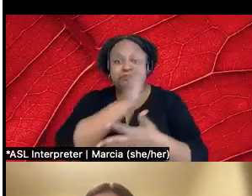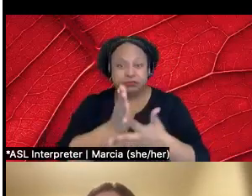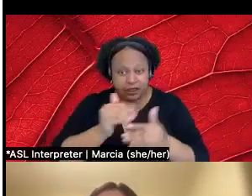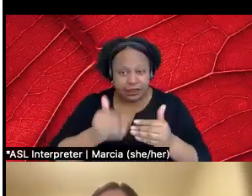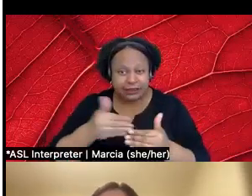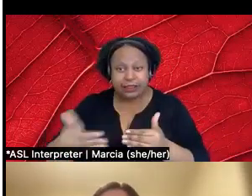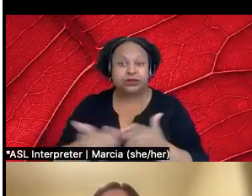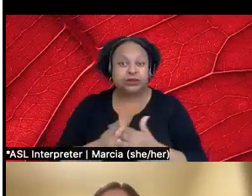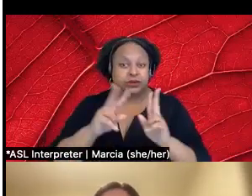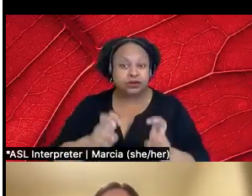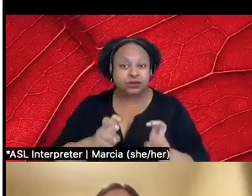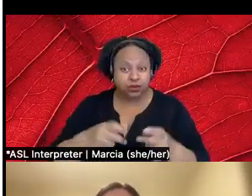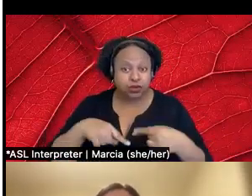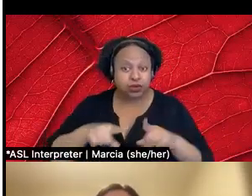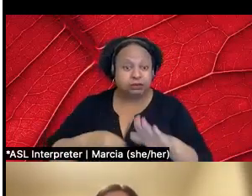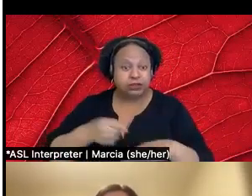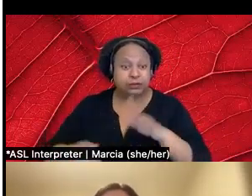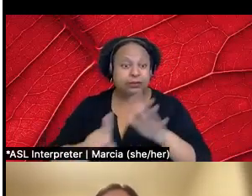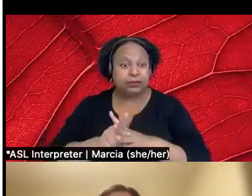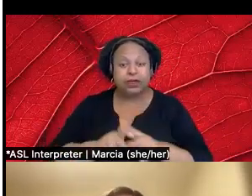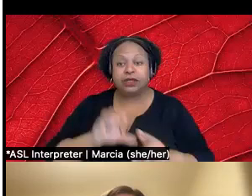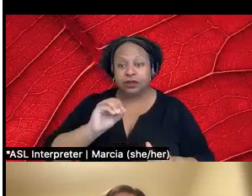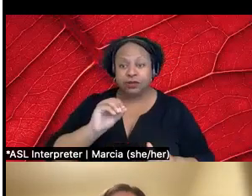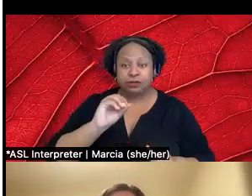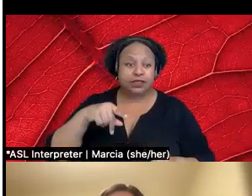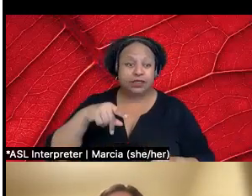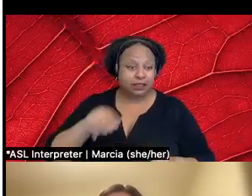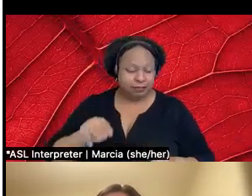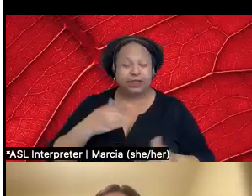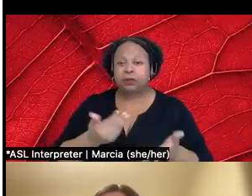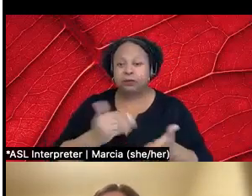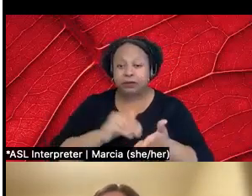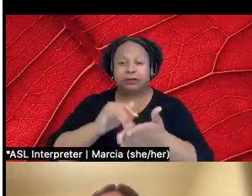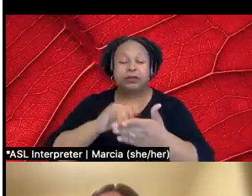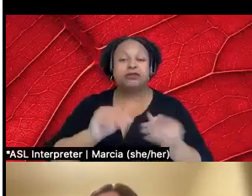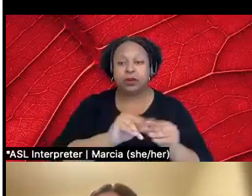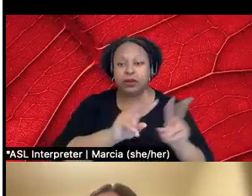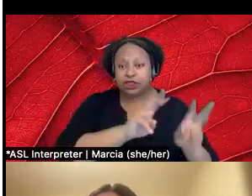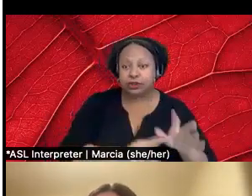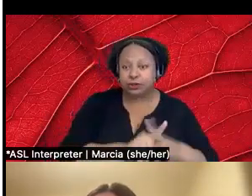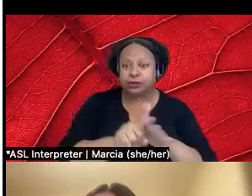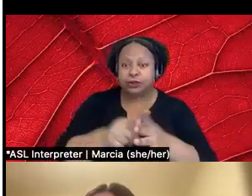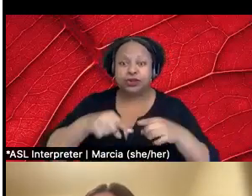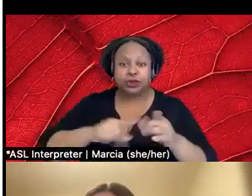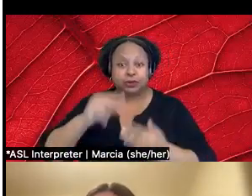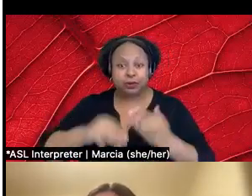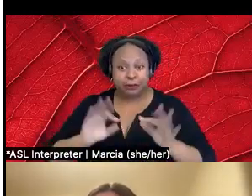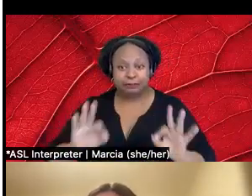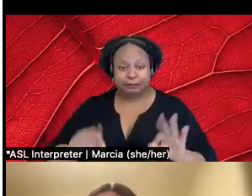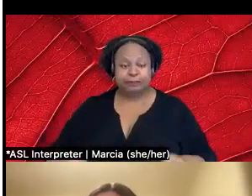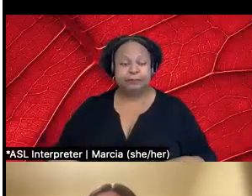And the COPM can be repeated as more and more issues arrived throughout the program. Next slide.